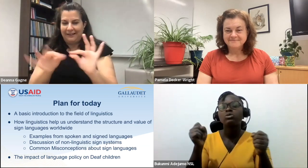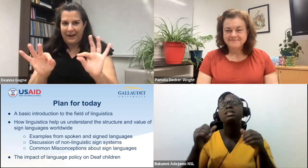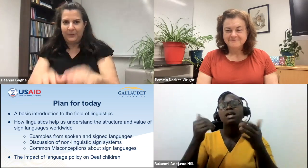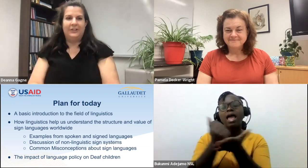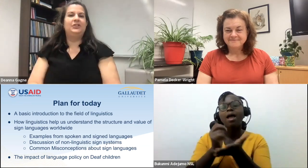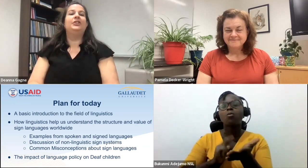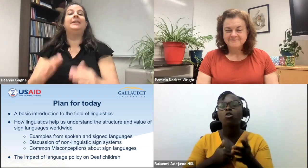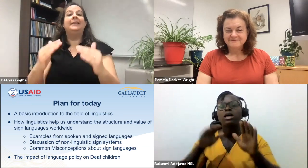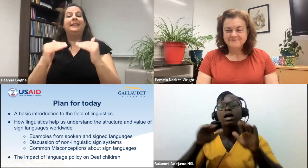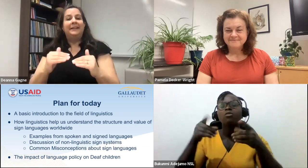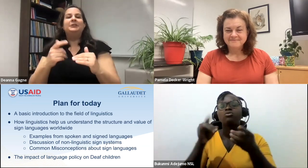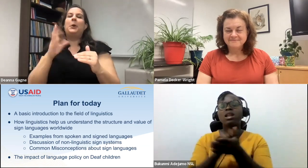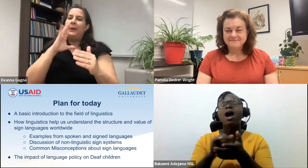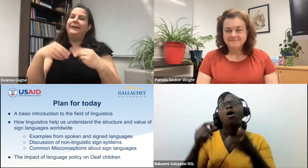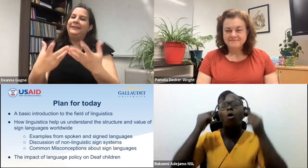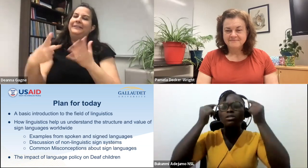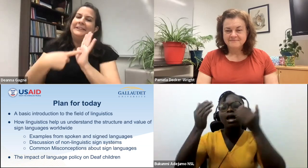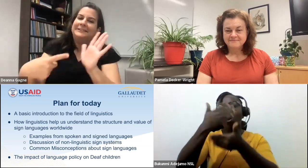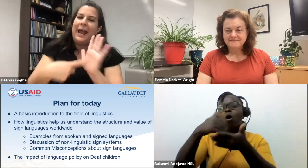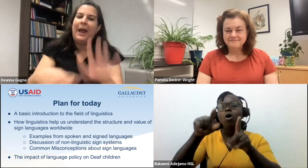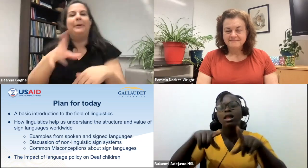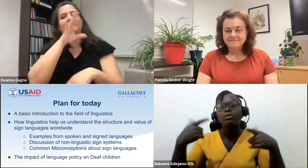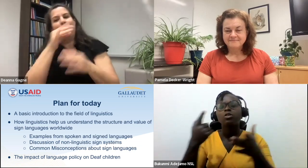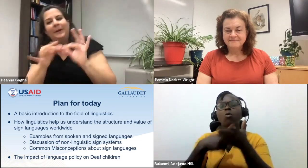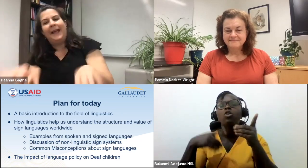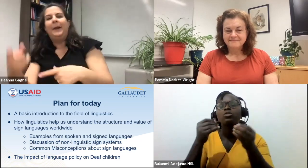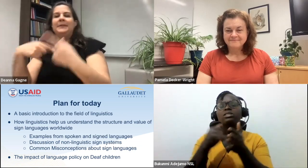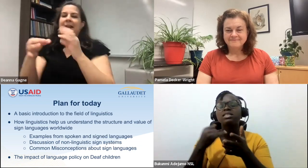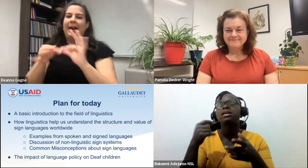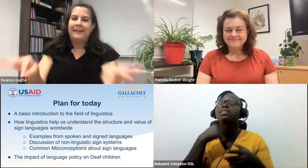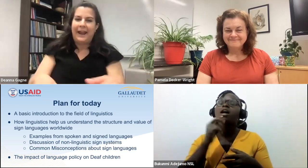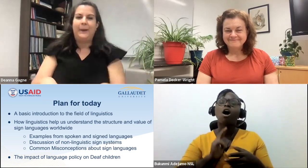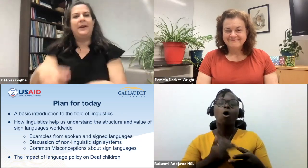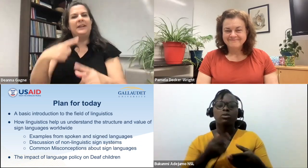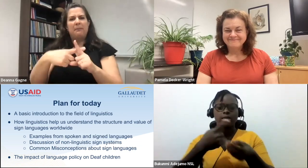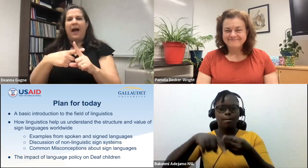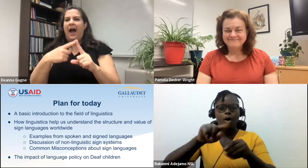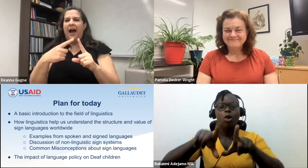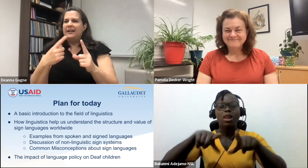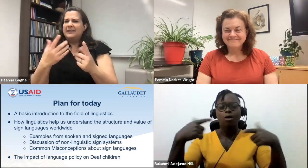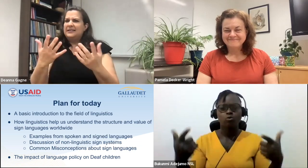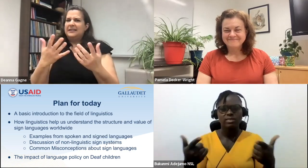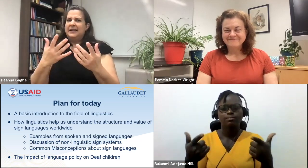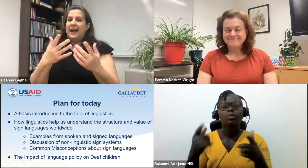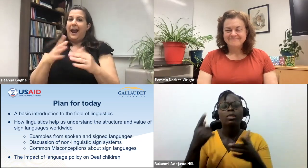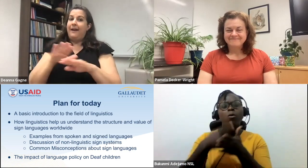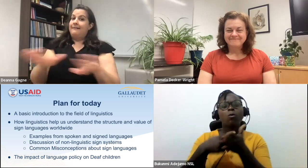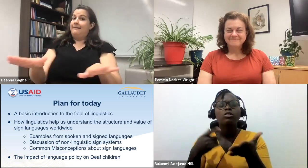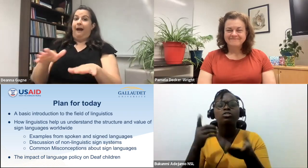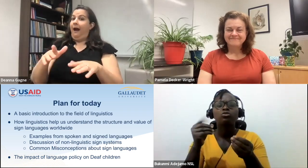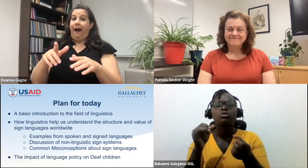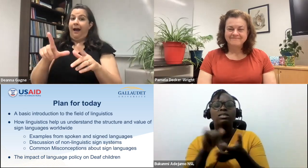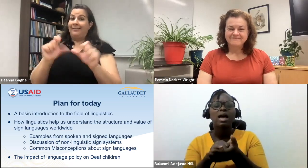tell us about the world and how people use languages across the world. We're going to give different examples from spoken and sign languages today.